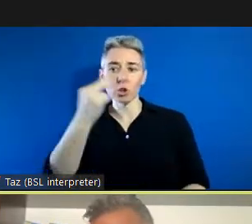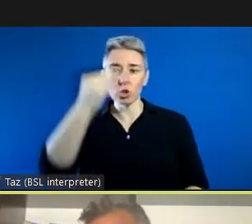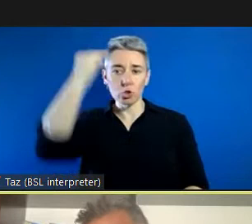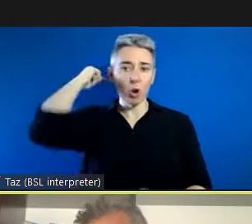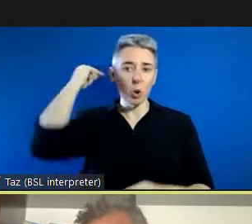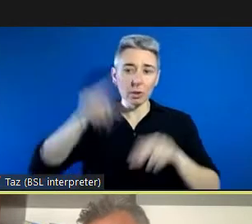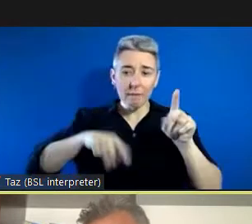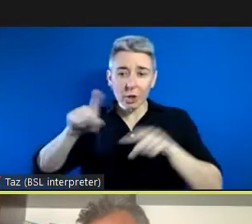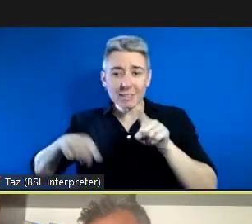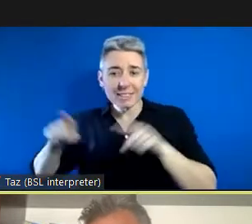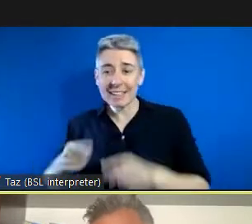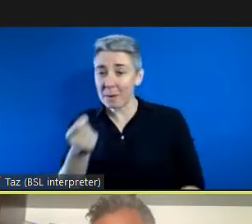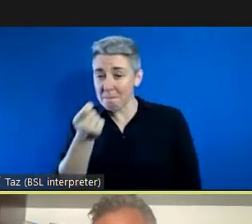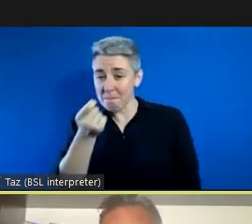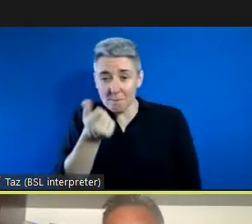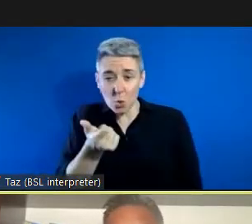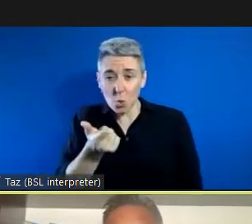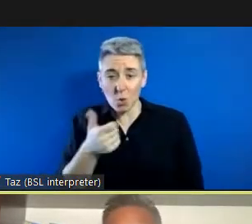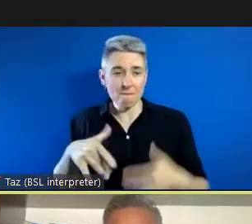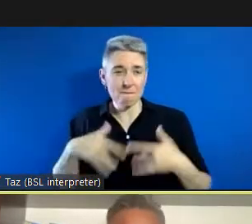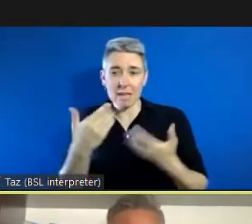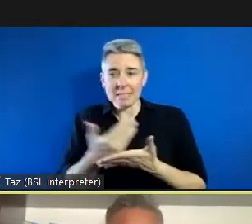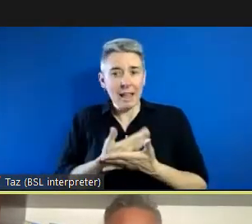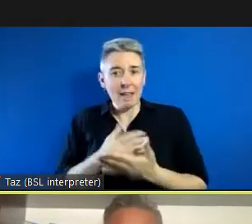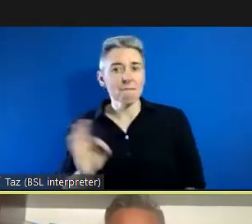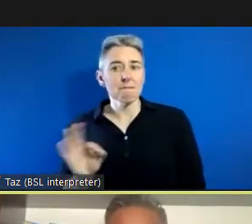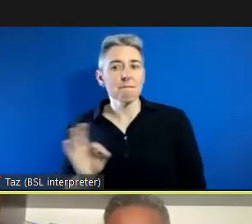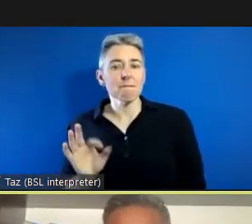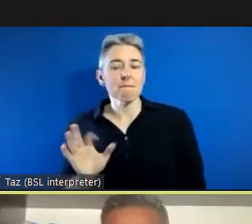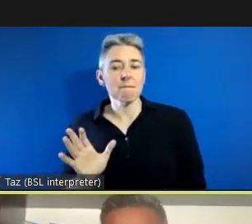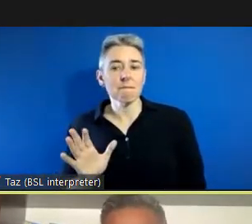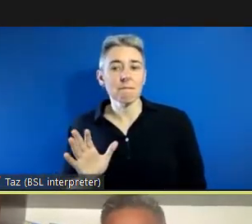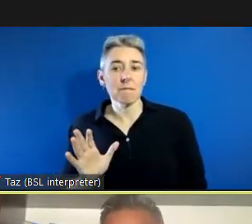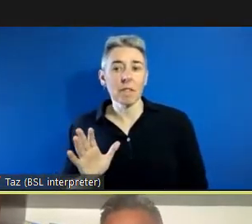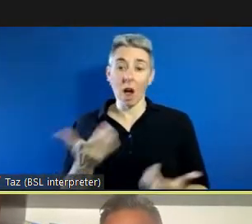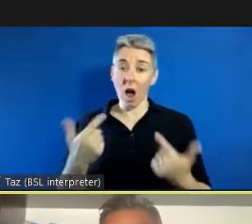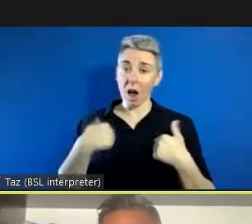how many I'm an unusual person in the sense that I'm a brown man leading a neuro diversity and